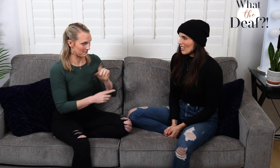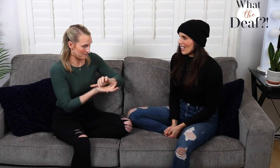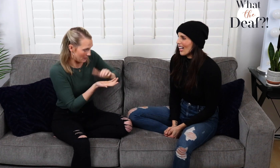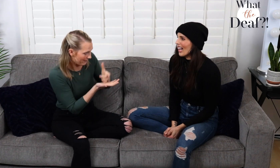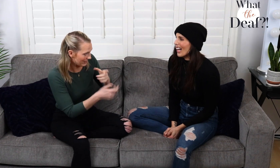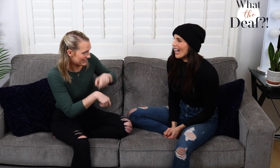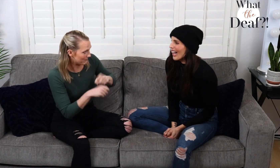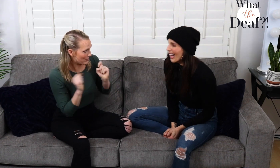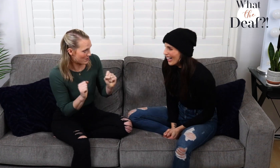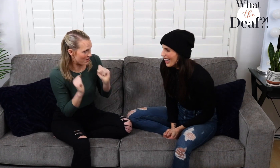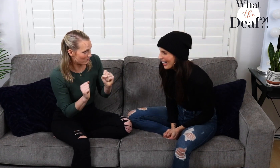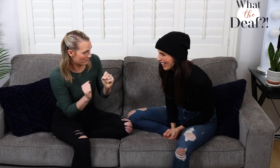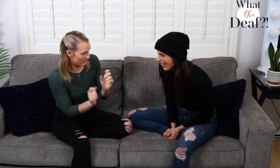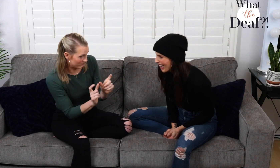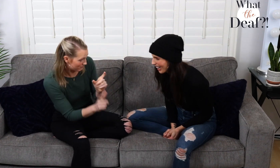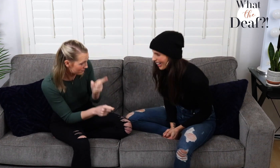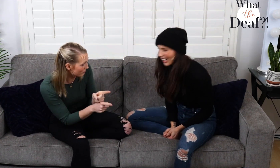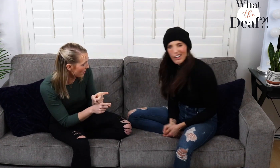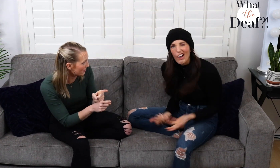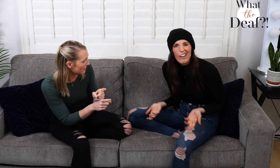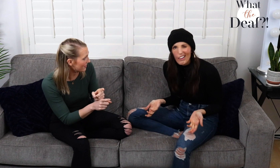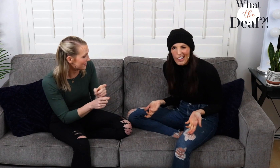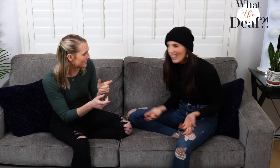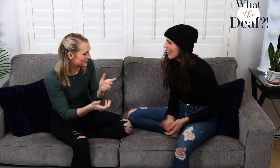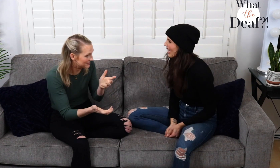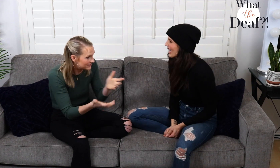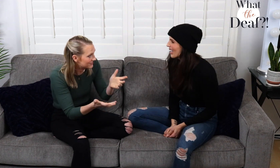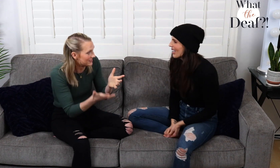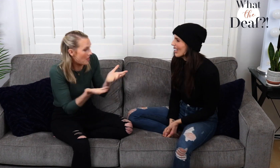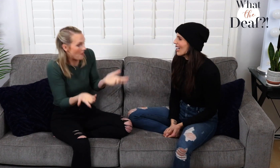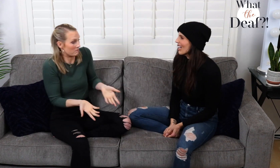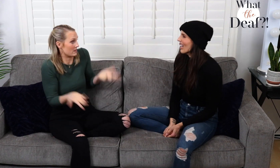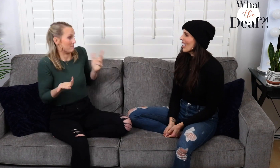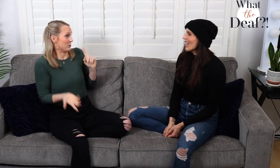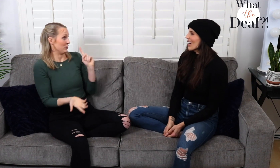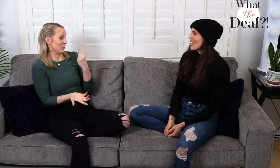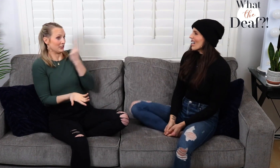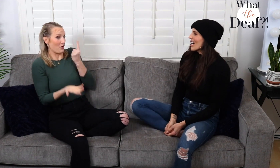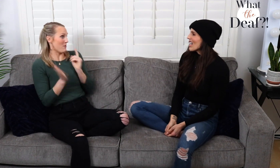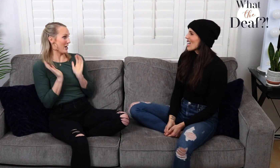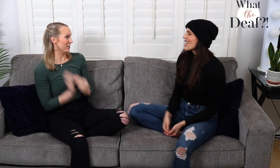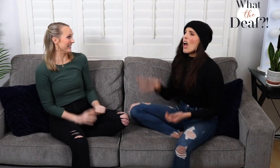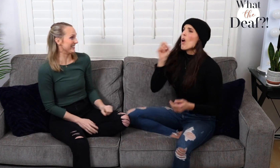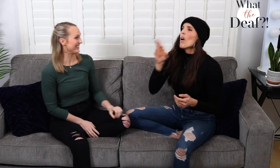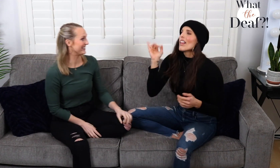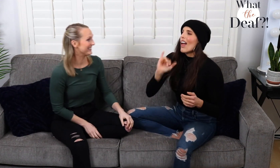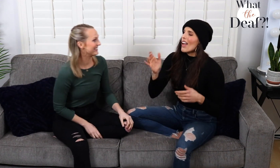your 30 minutes that you actually spent working out. Is that right?” I mean, I'm just wondering.